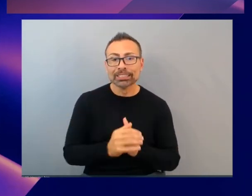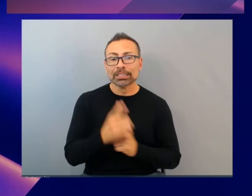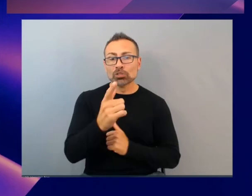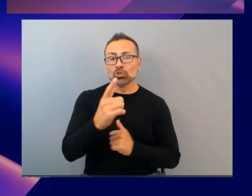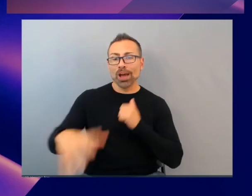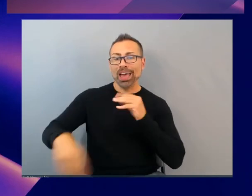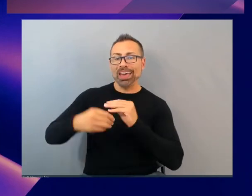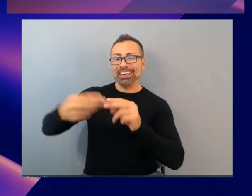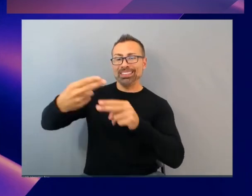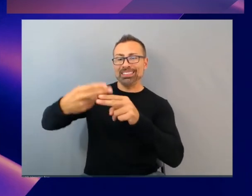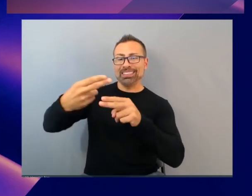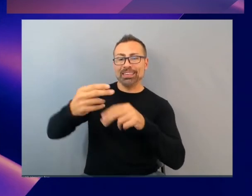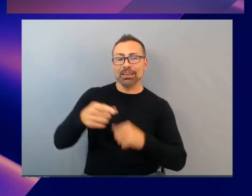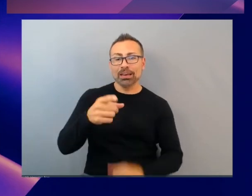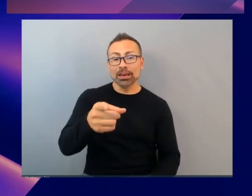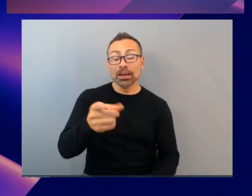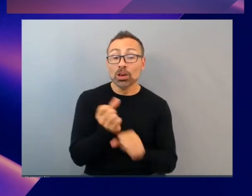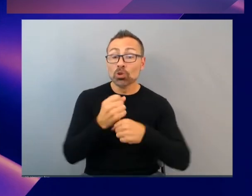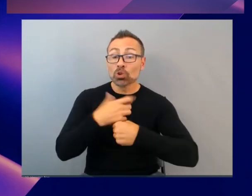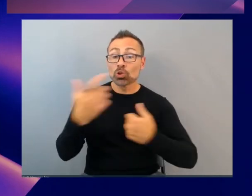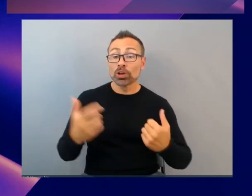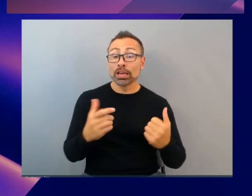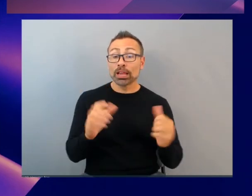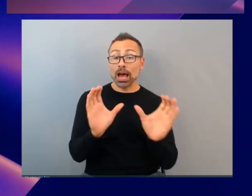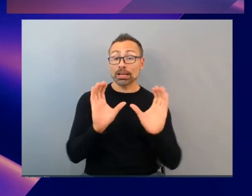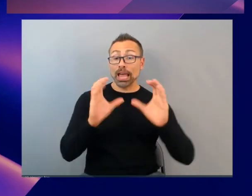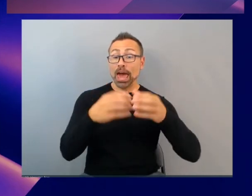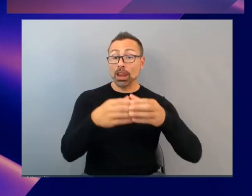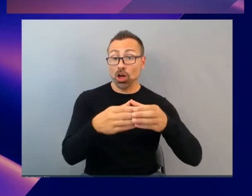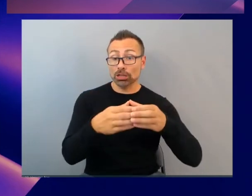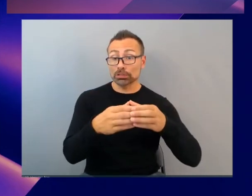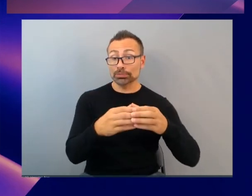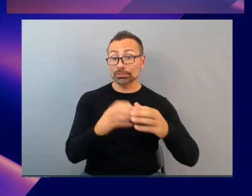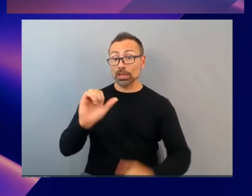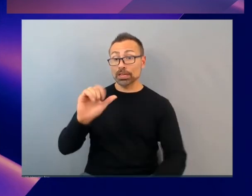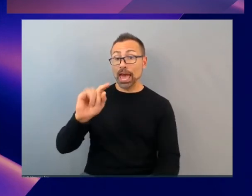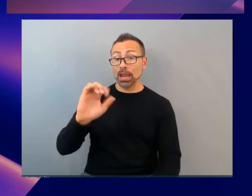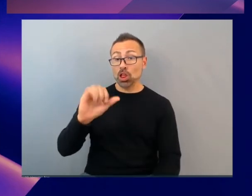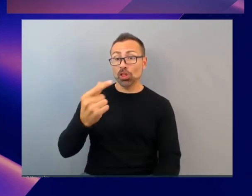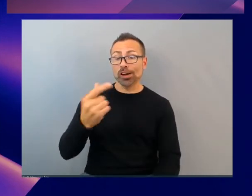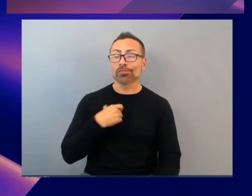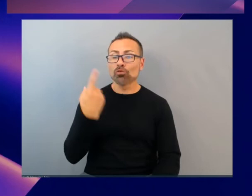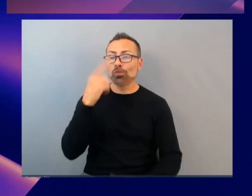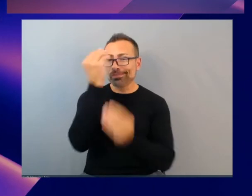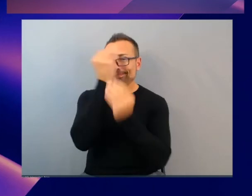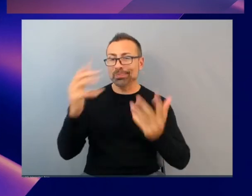it create a catalog for you. That is where you have a raw data, right? You have a processed data,